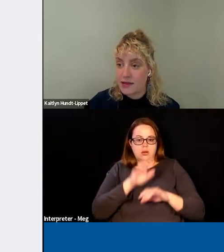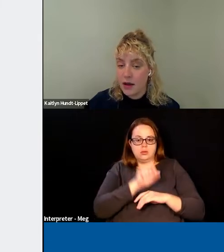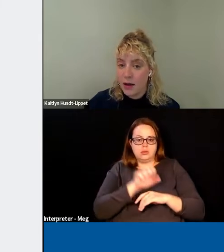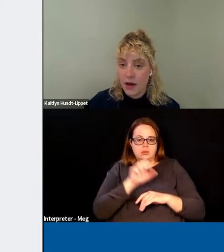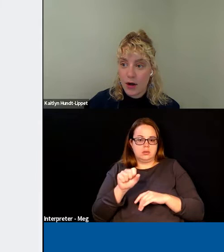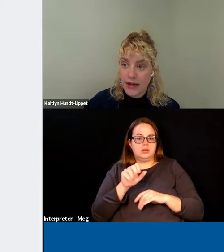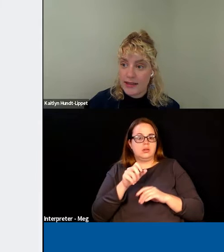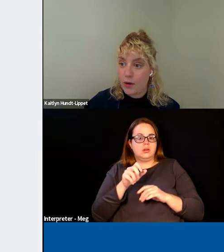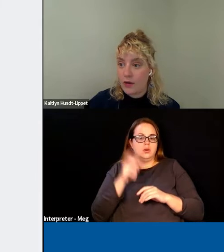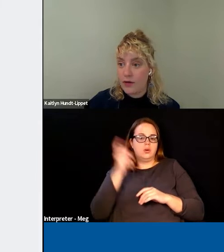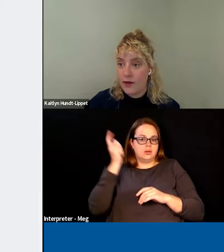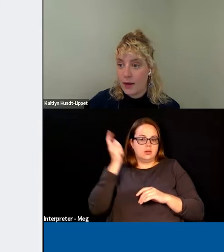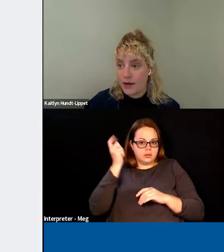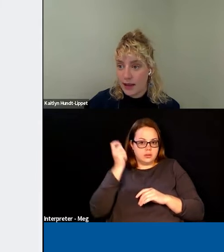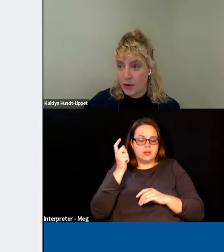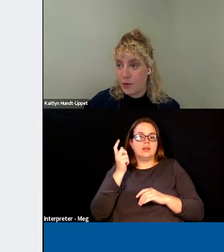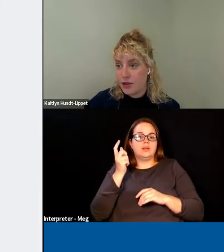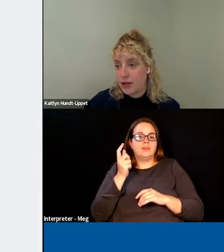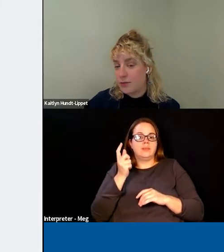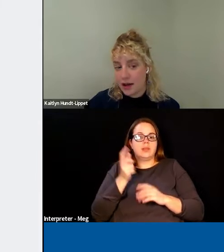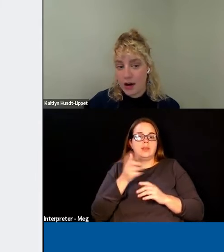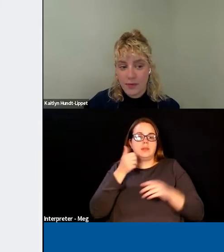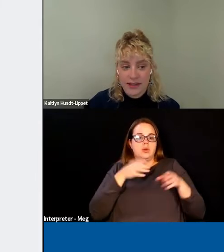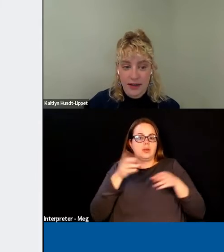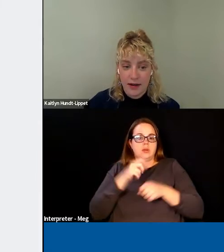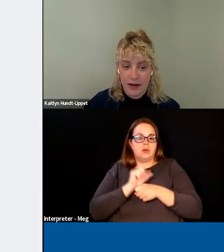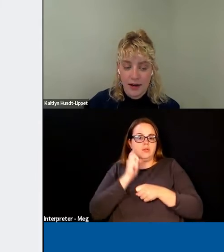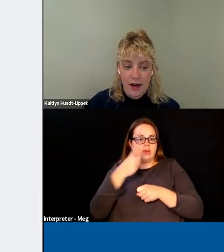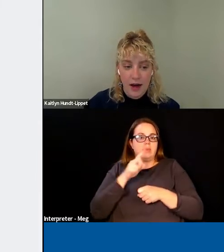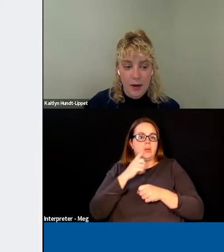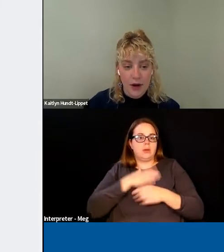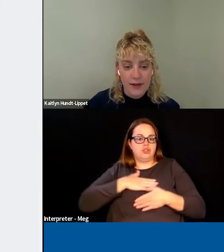There's better ways that work for them, that they would appreciate being compensated.